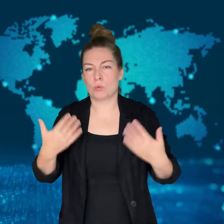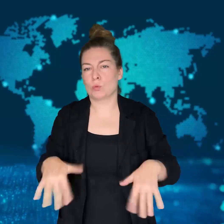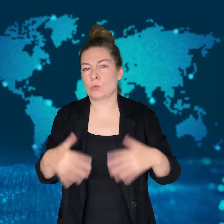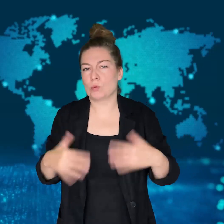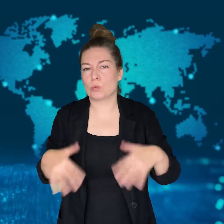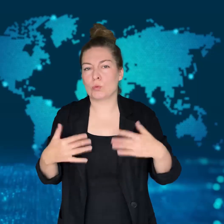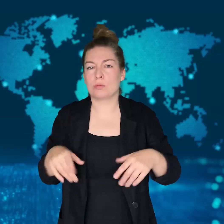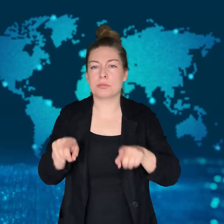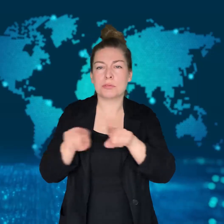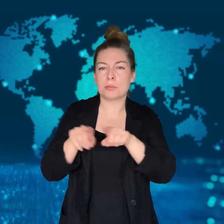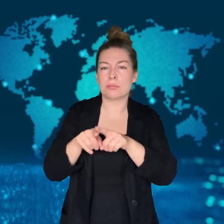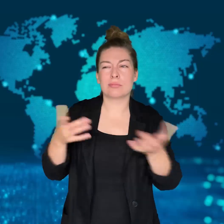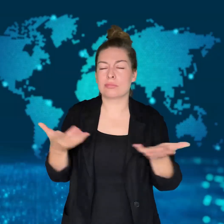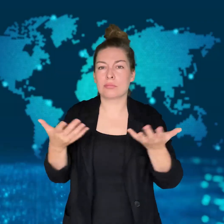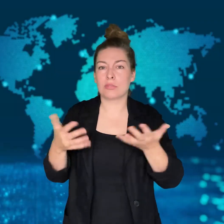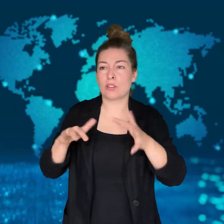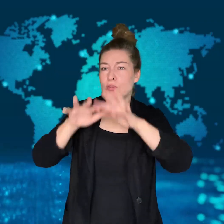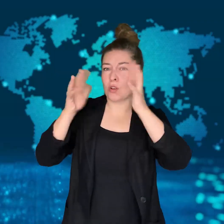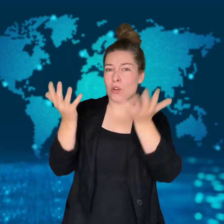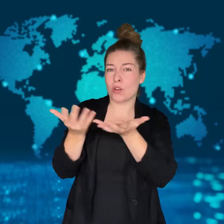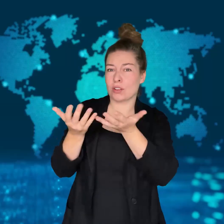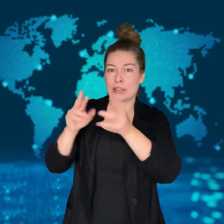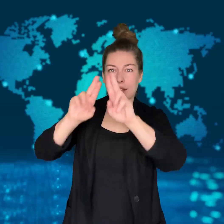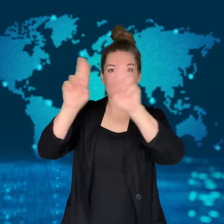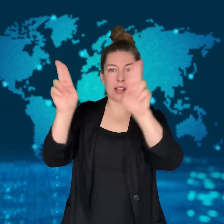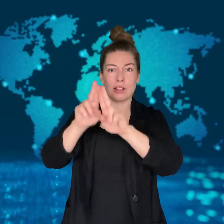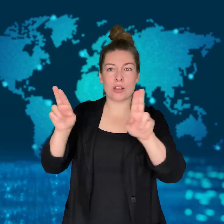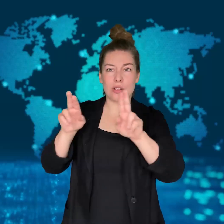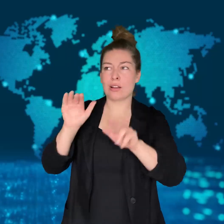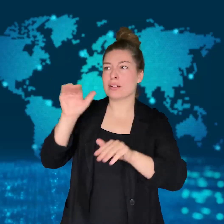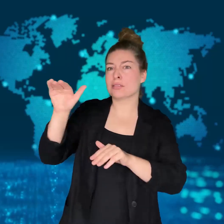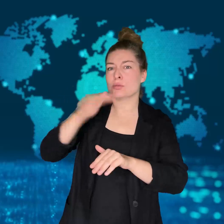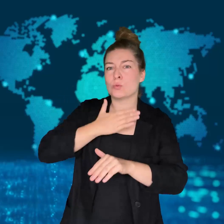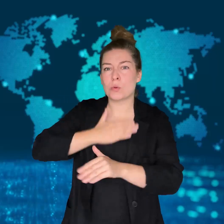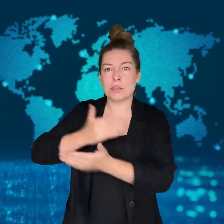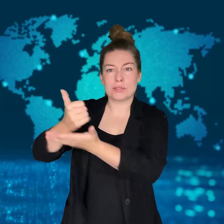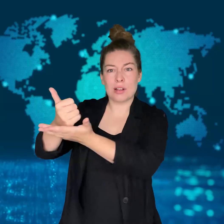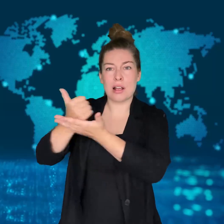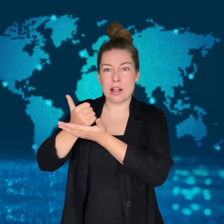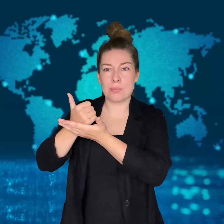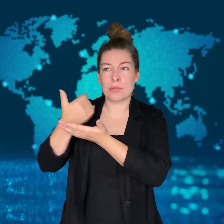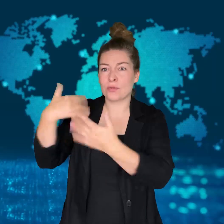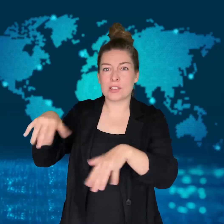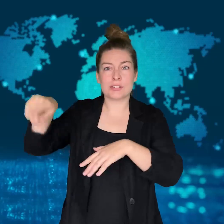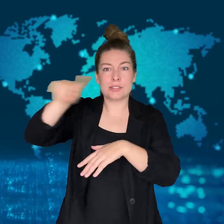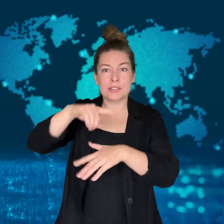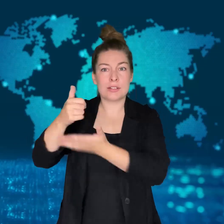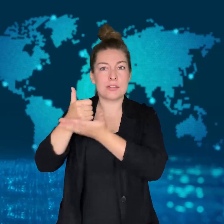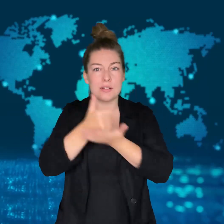and there have been previous misuses of international aid.